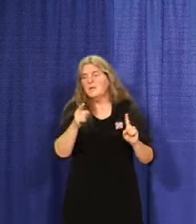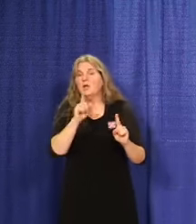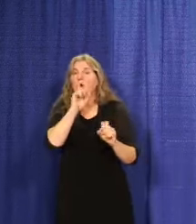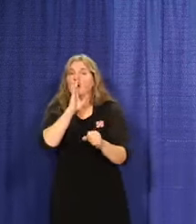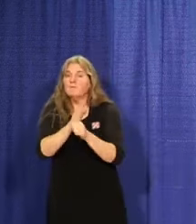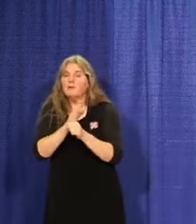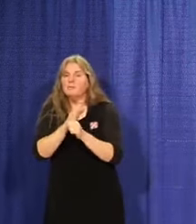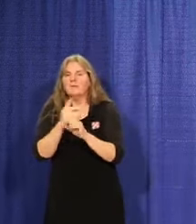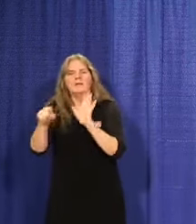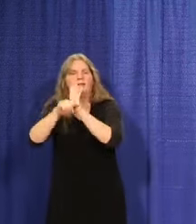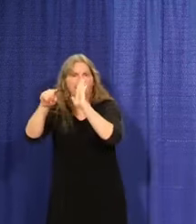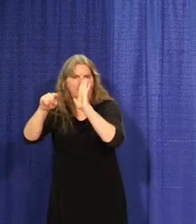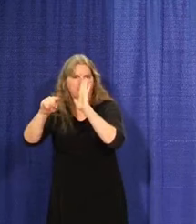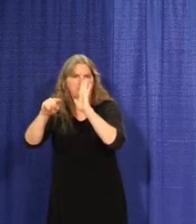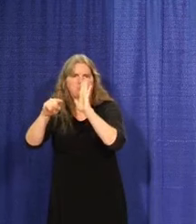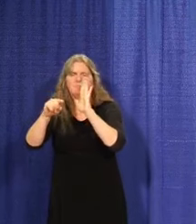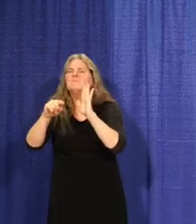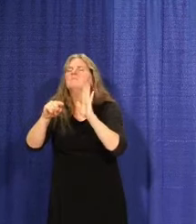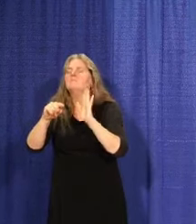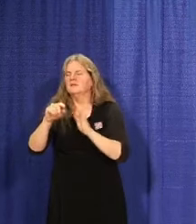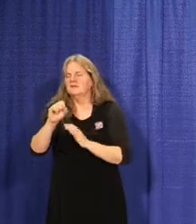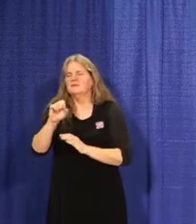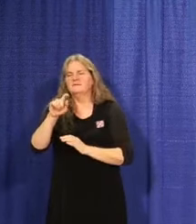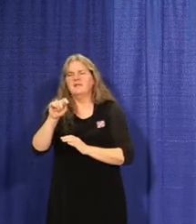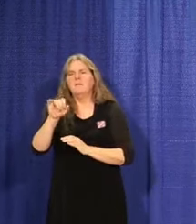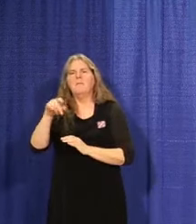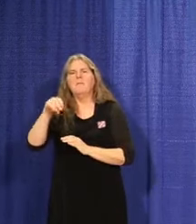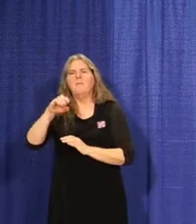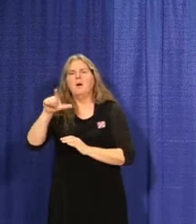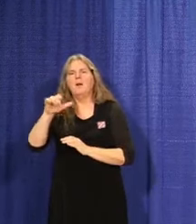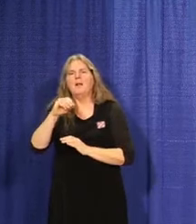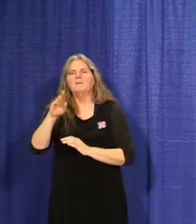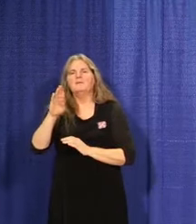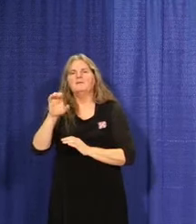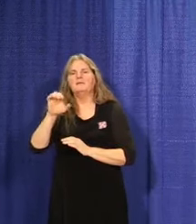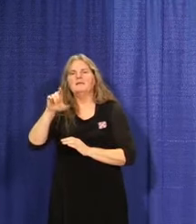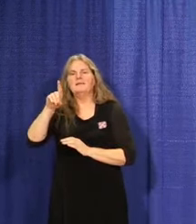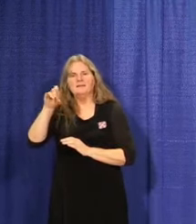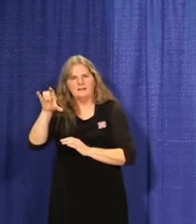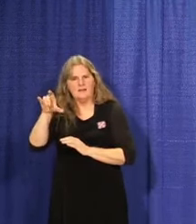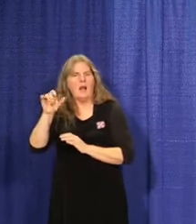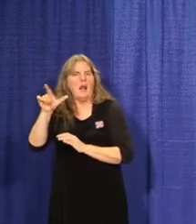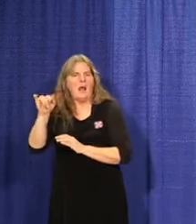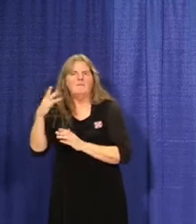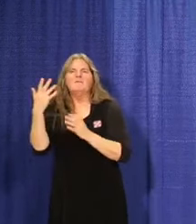both at St. Paul's and at the BC CDC labs. To be honest, the test results